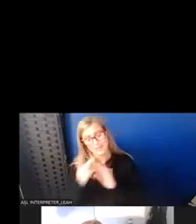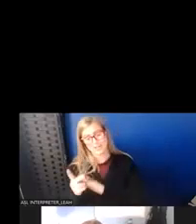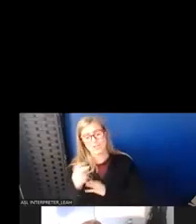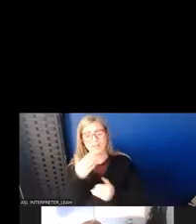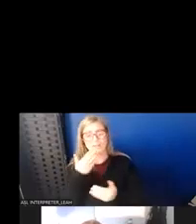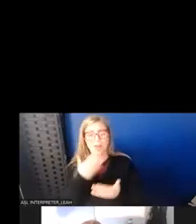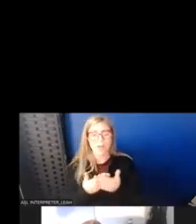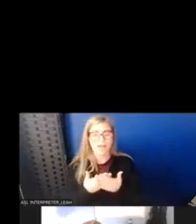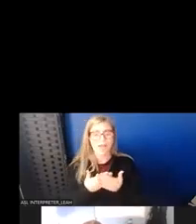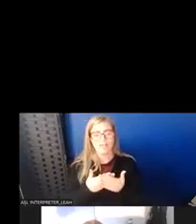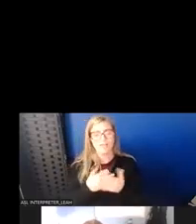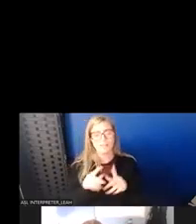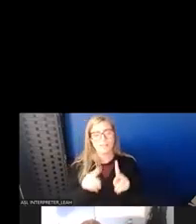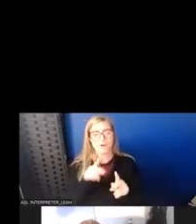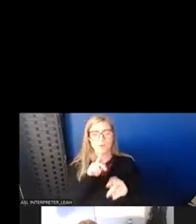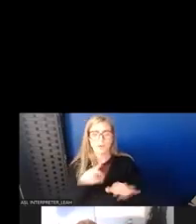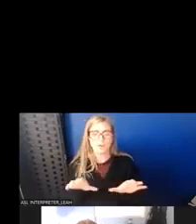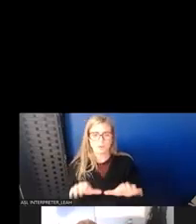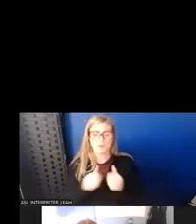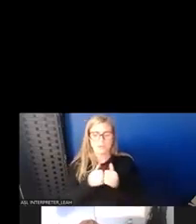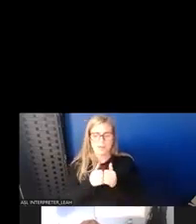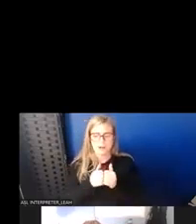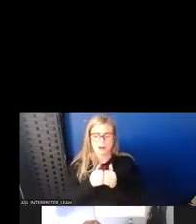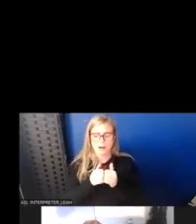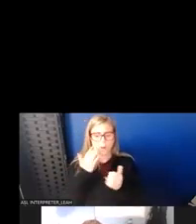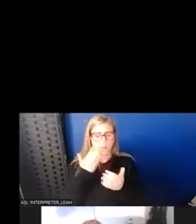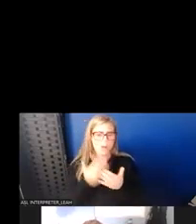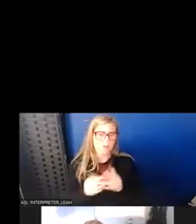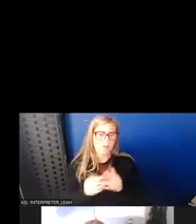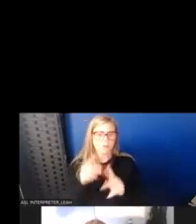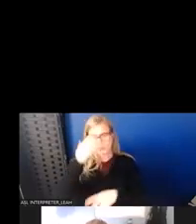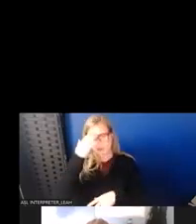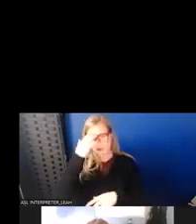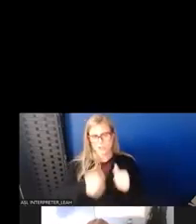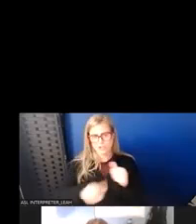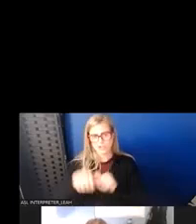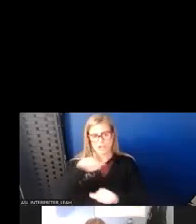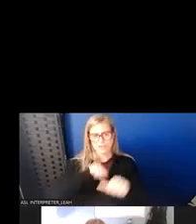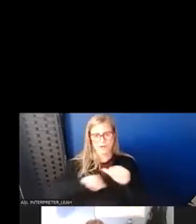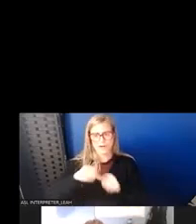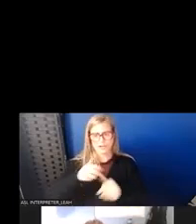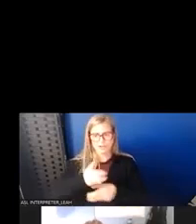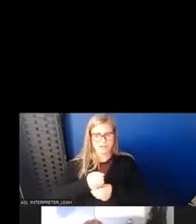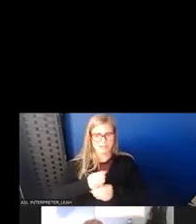are going to do it, how well people know and trust each other. Here I have another team.